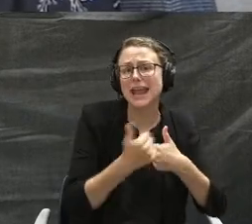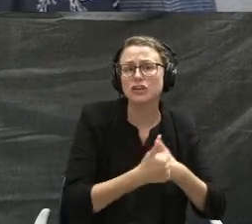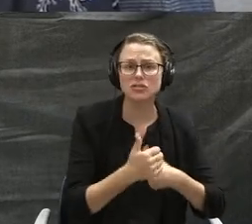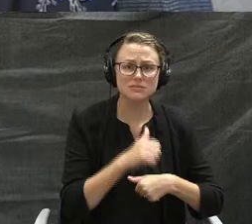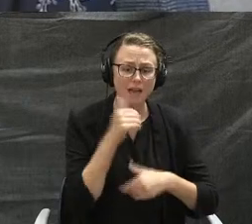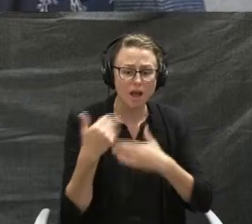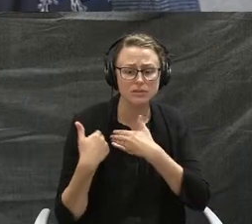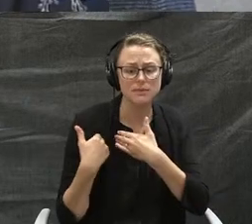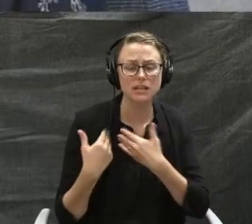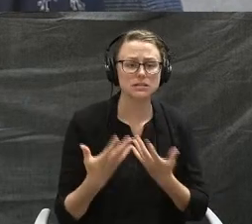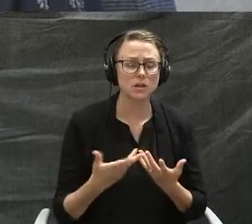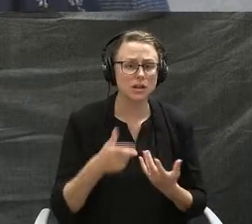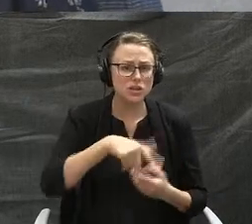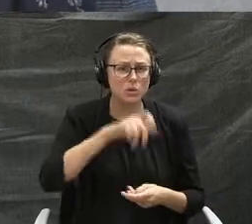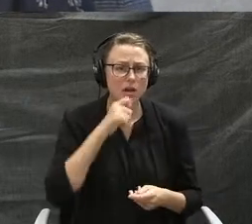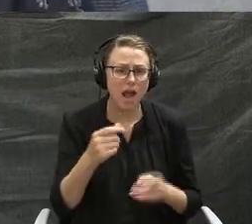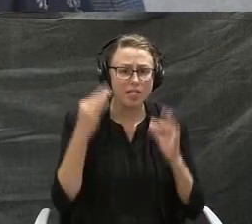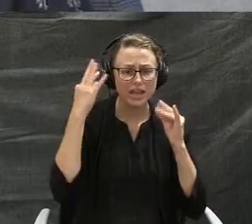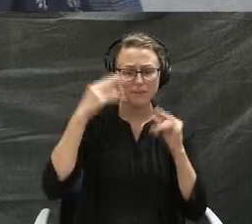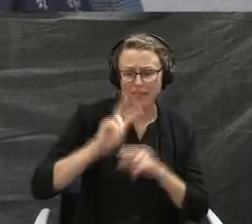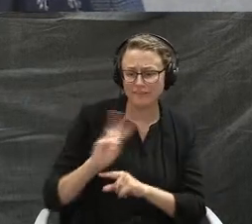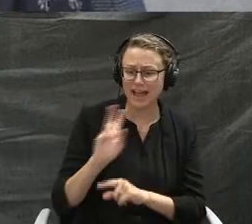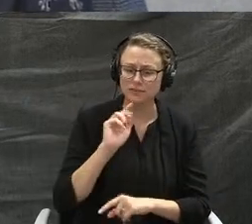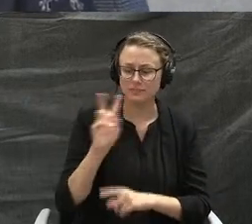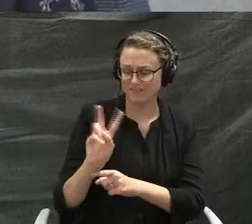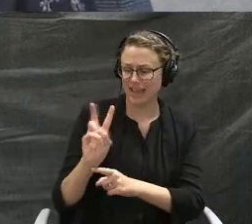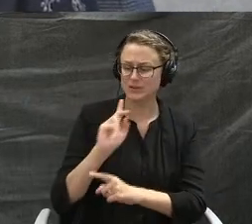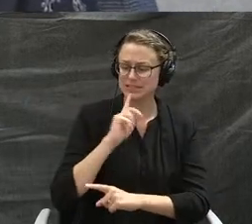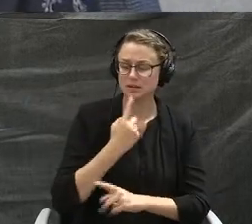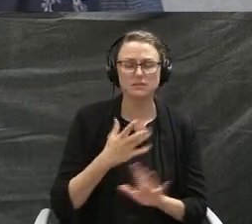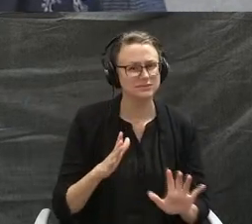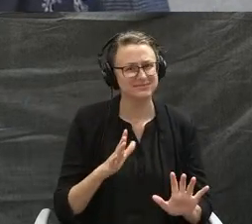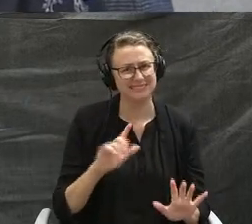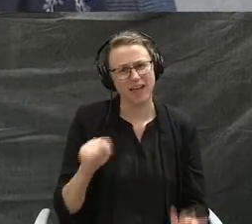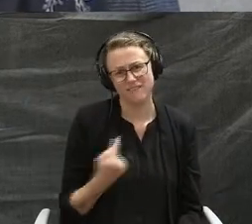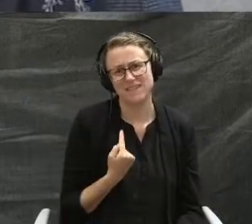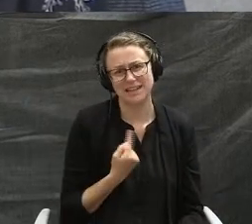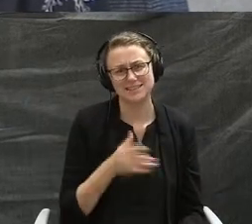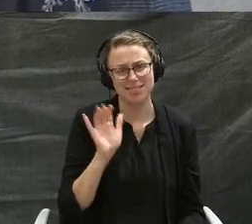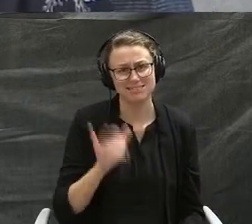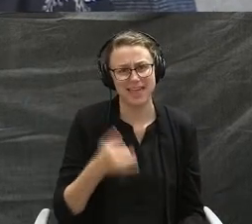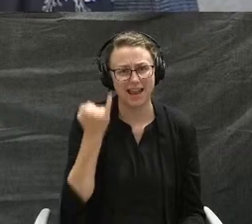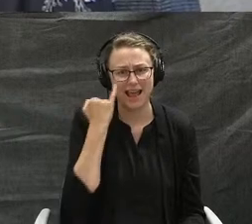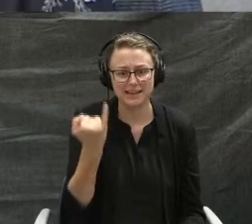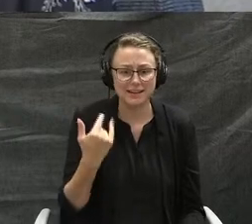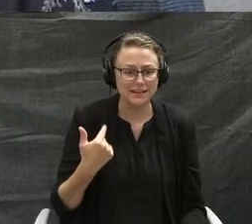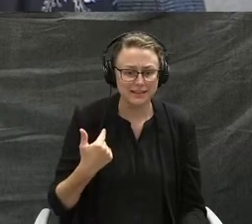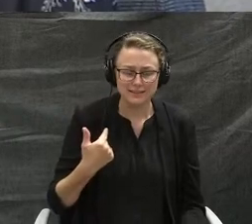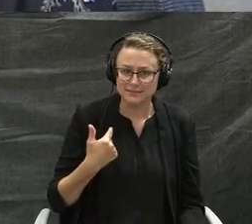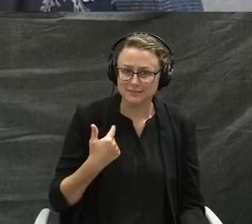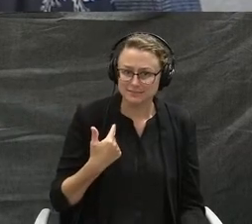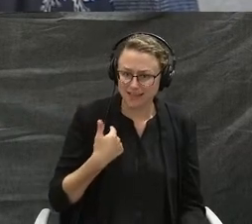virus seriously enough. I take personal offense to the idea that I am not responsible or educated enough to make wise